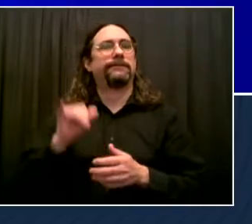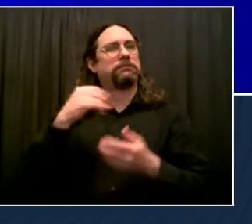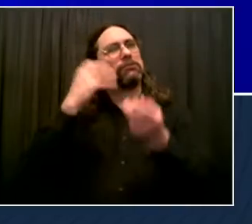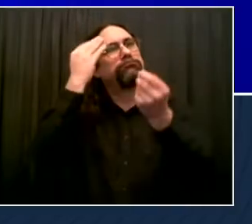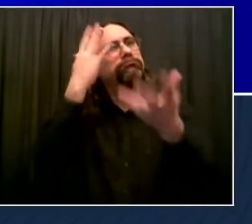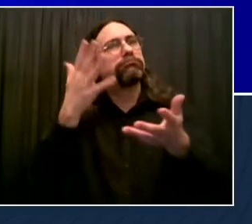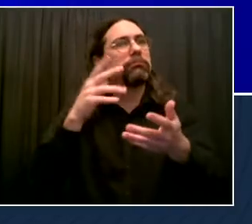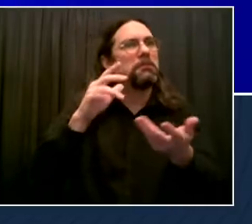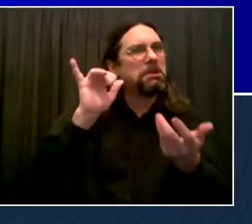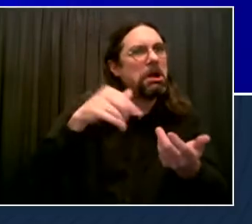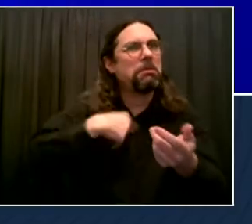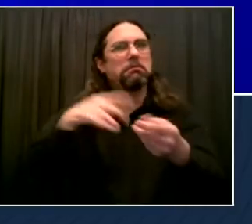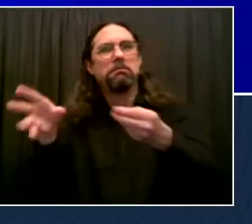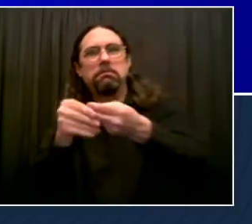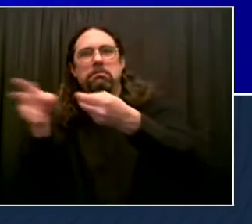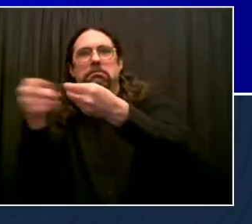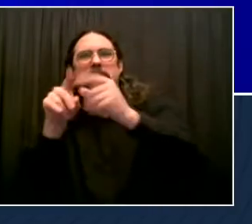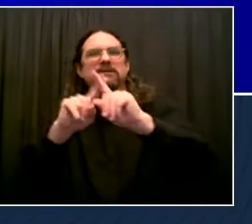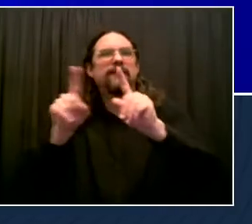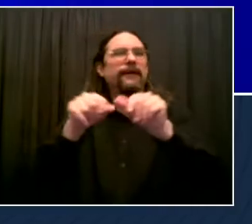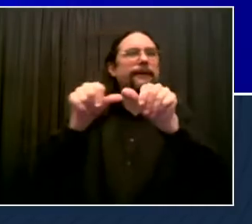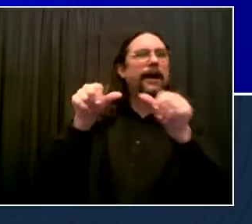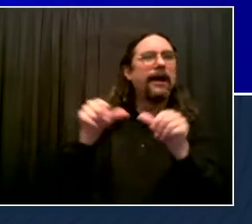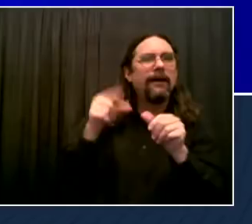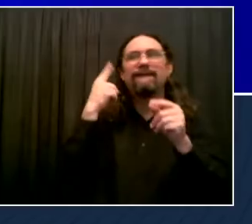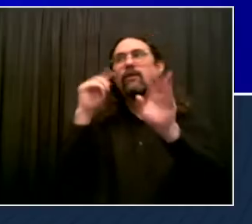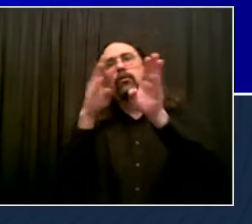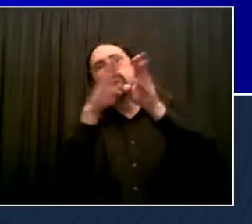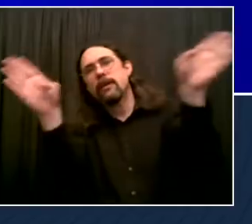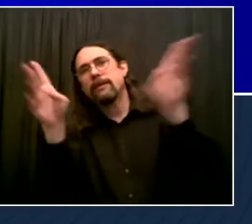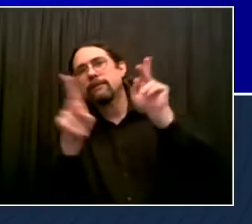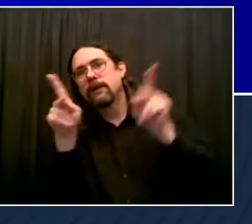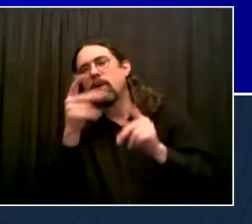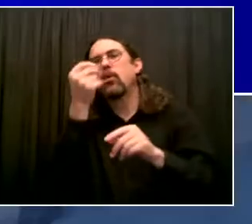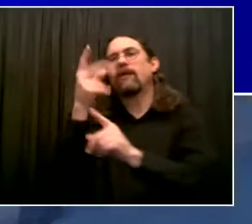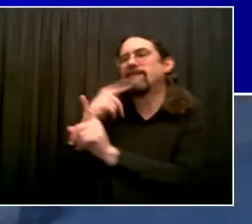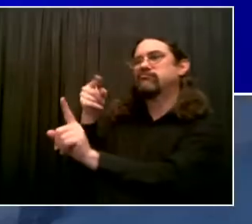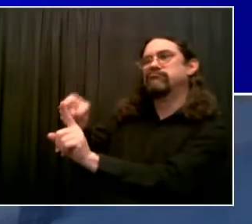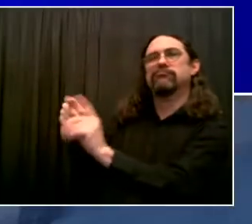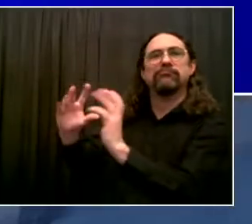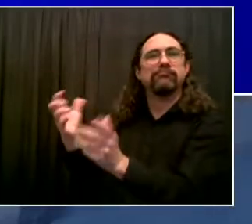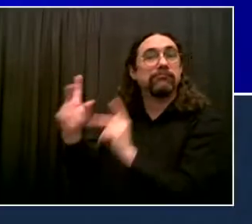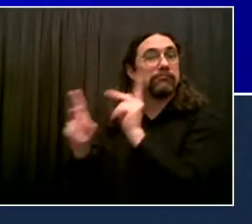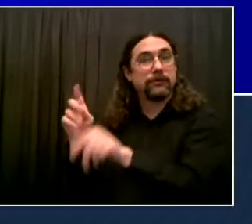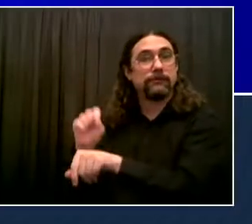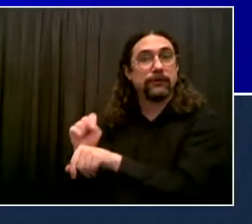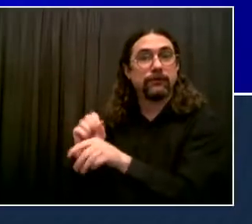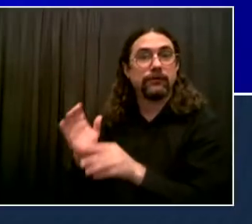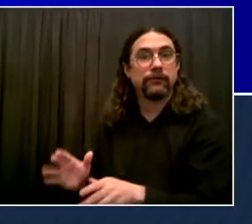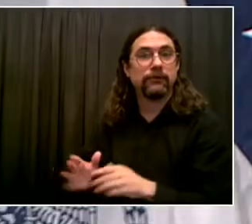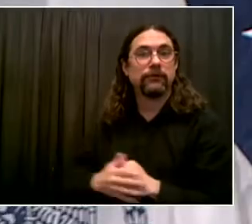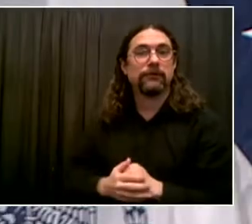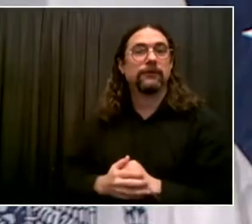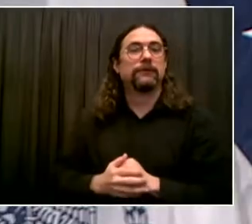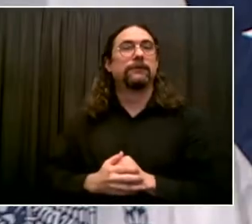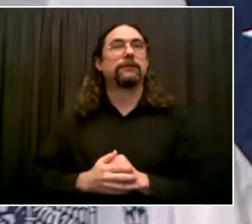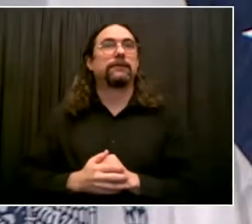STONE AND GO EVERYWHERE WE CAN TO MAKE SURE EVERYONE GETS VACCINATED.